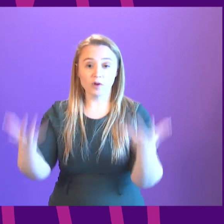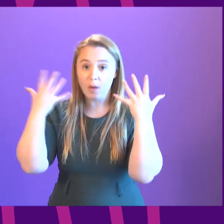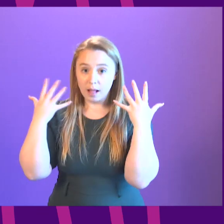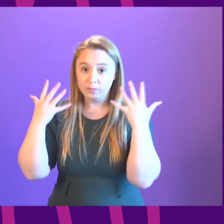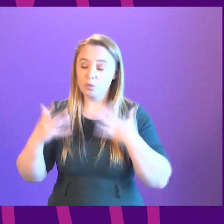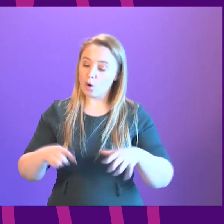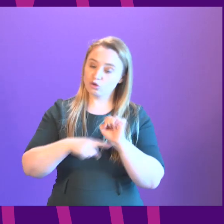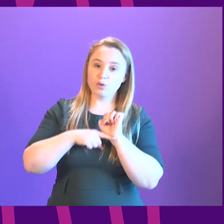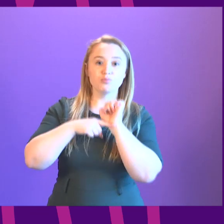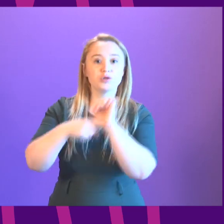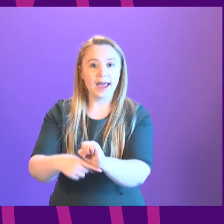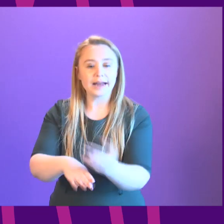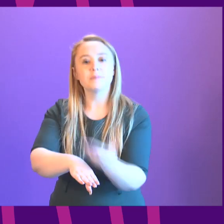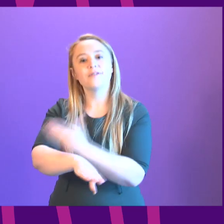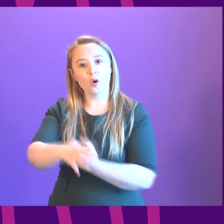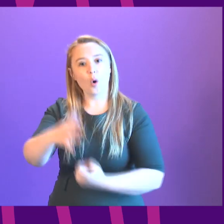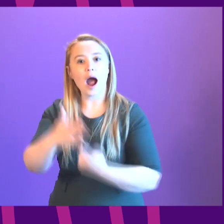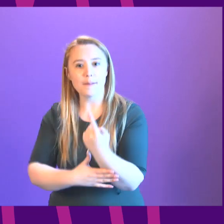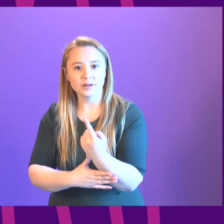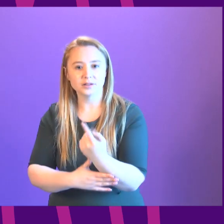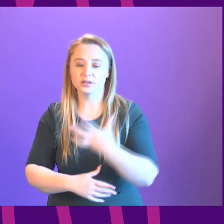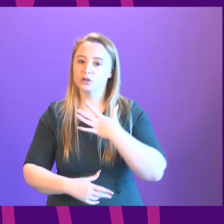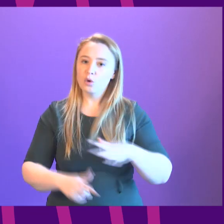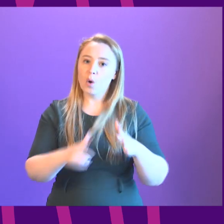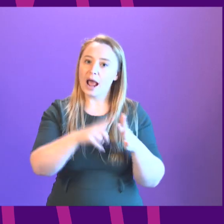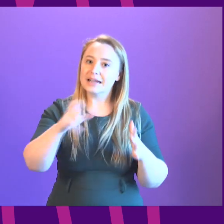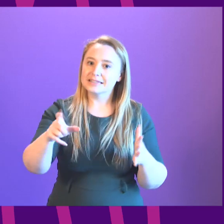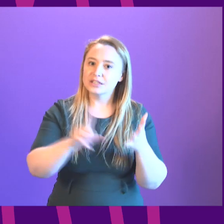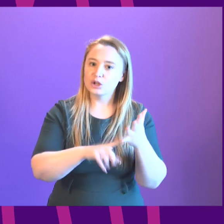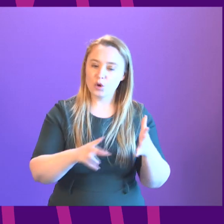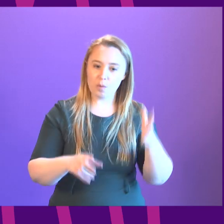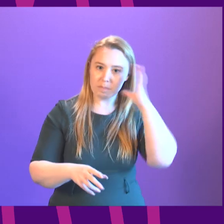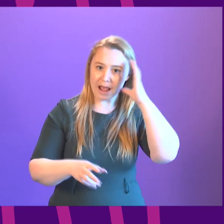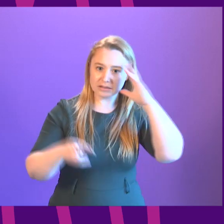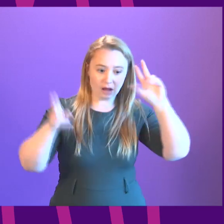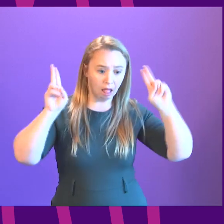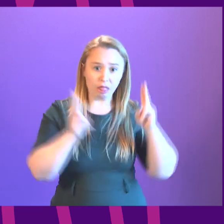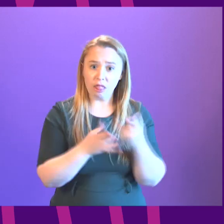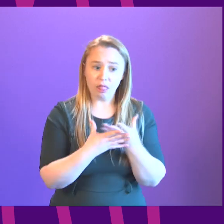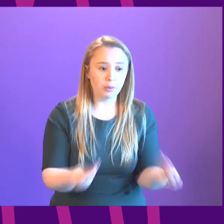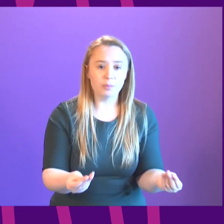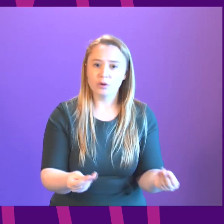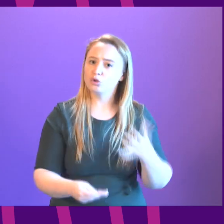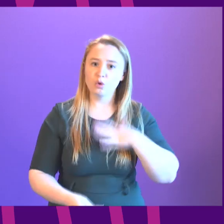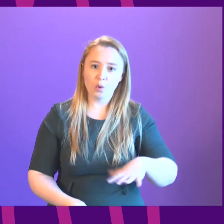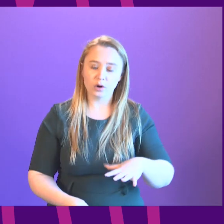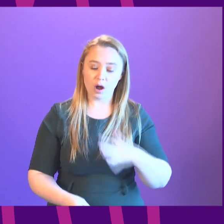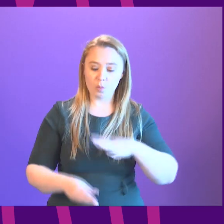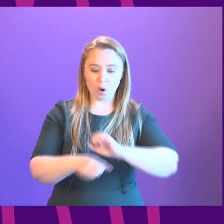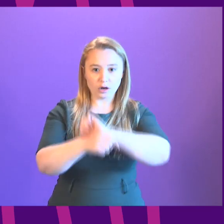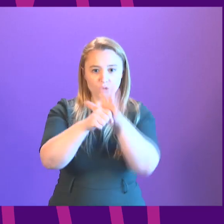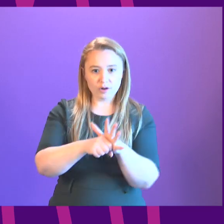have not run out of hospital and intensive care unit beds, but that we have managed instead to ward this off and to suppress the virus again.